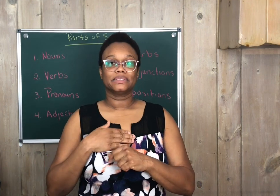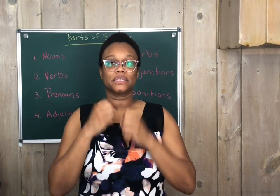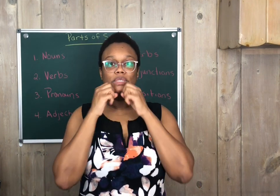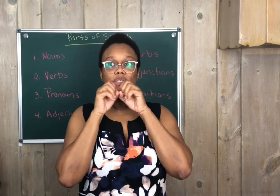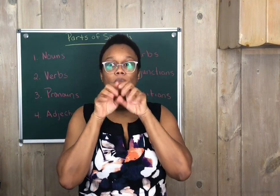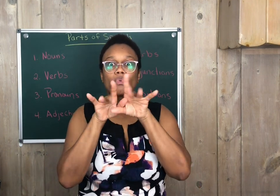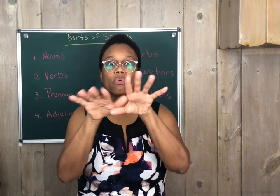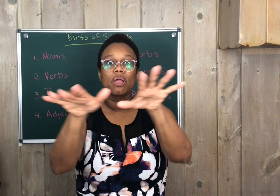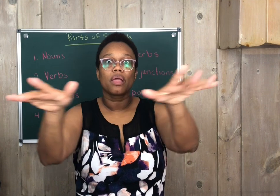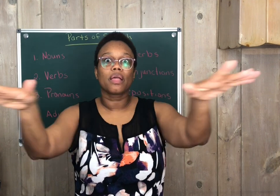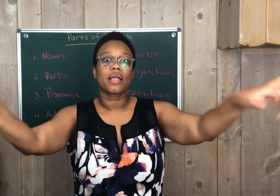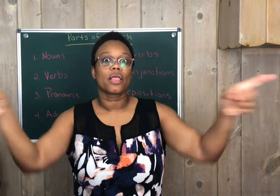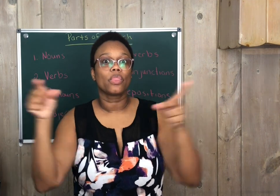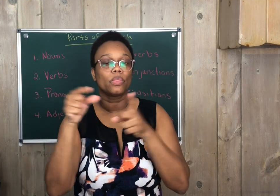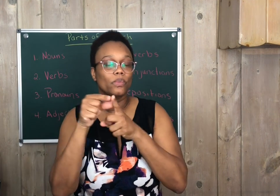Please spread the word